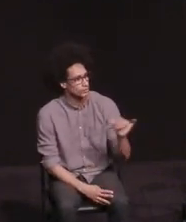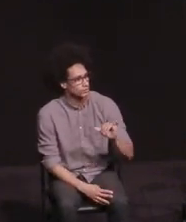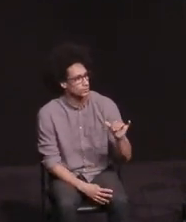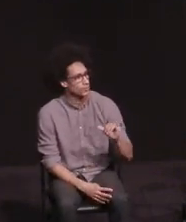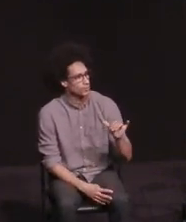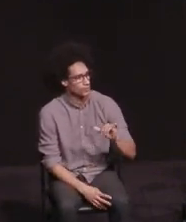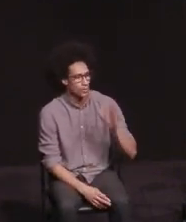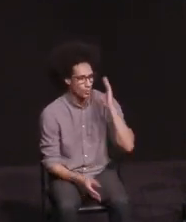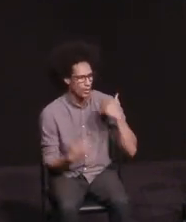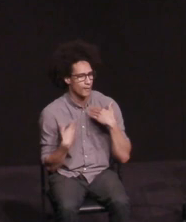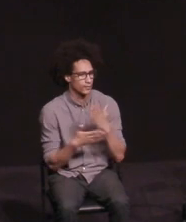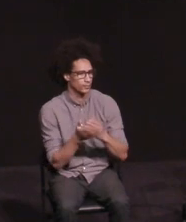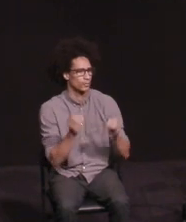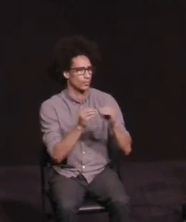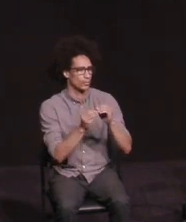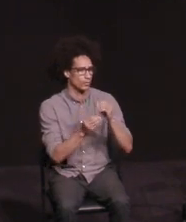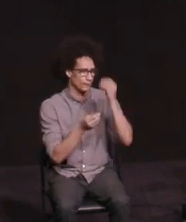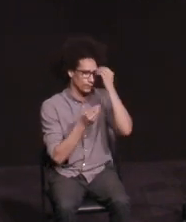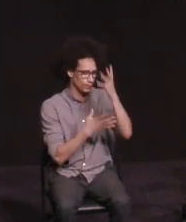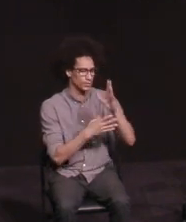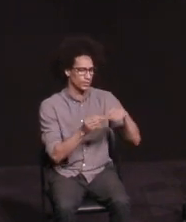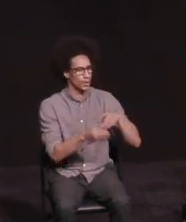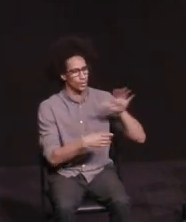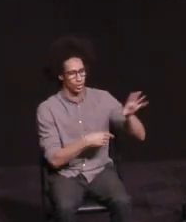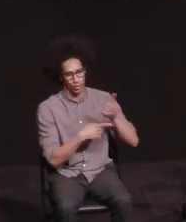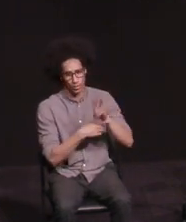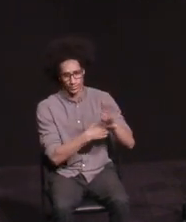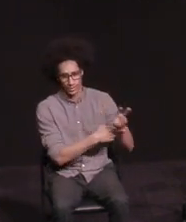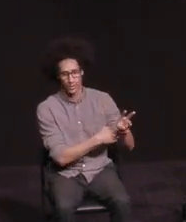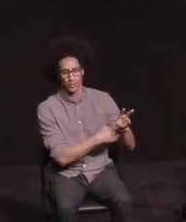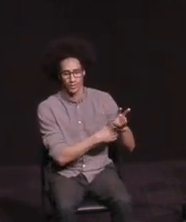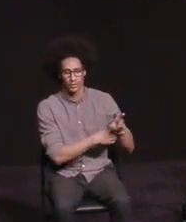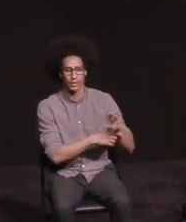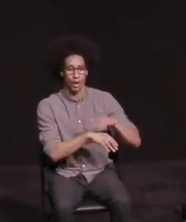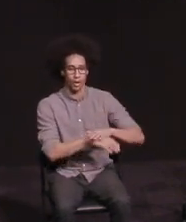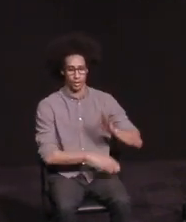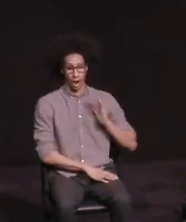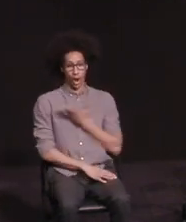information about her website on our website.